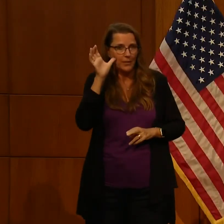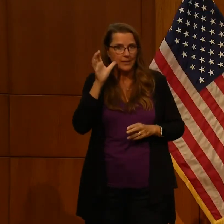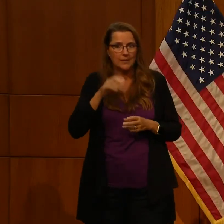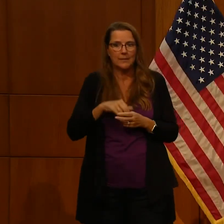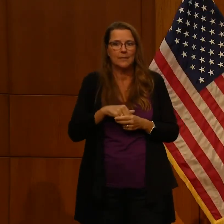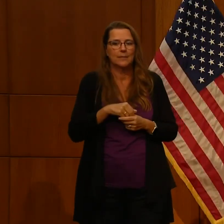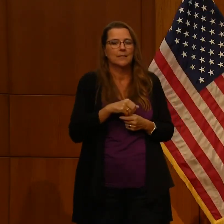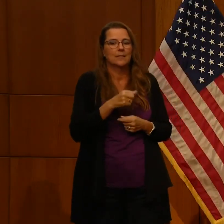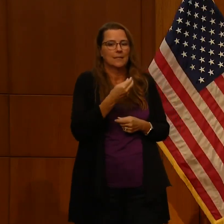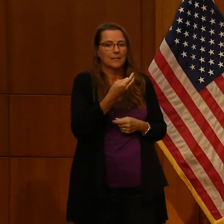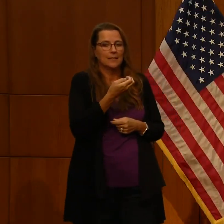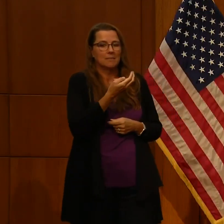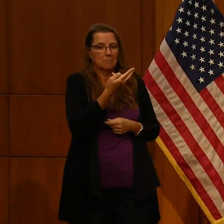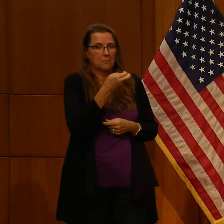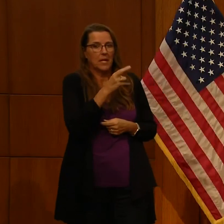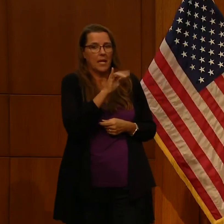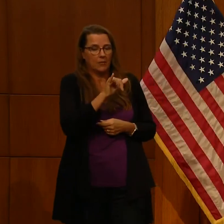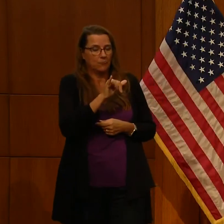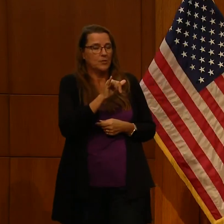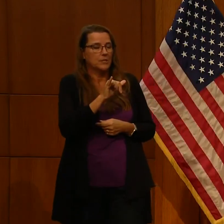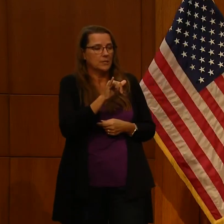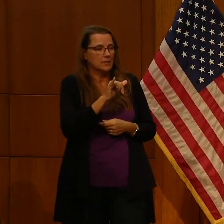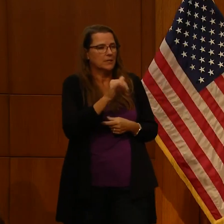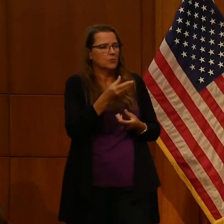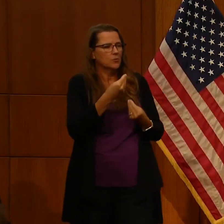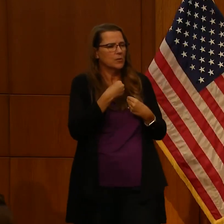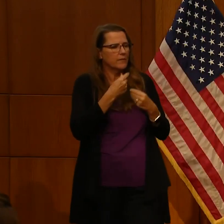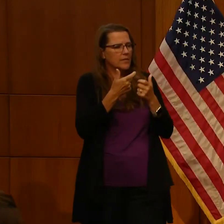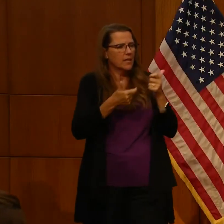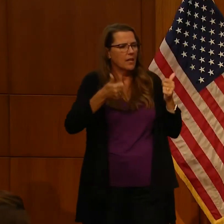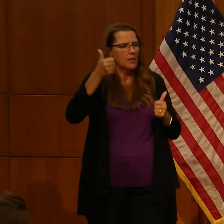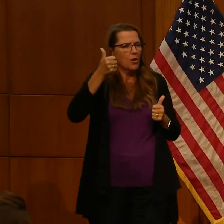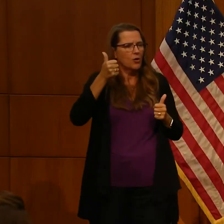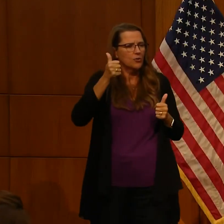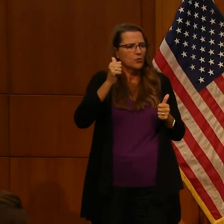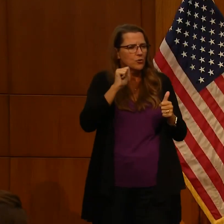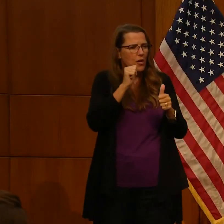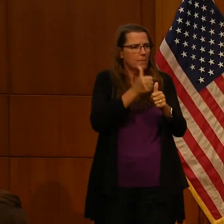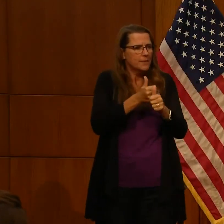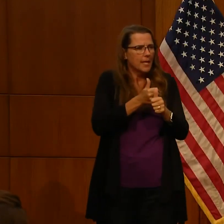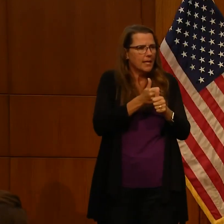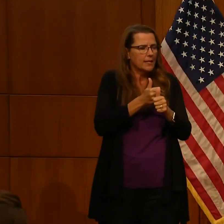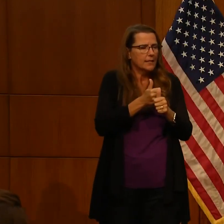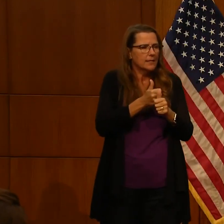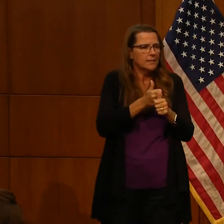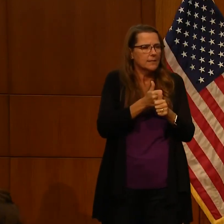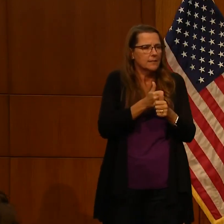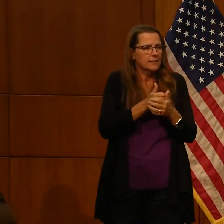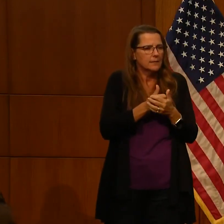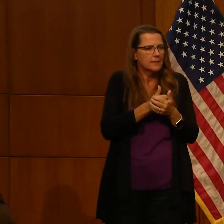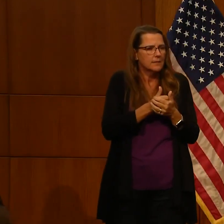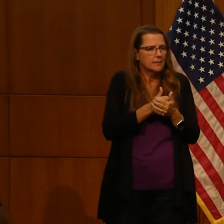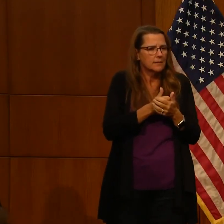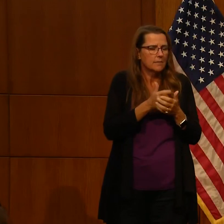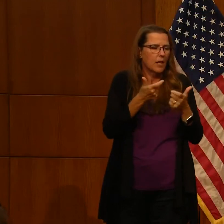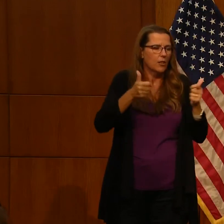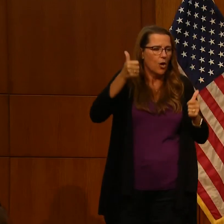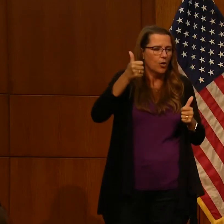ARMS. I'M ALL YOURS. COULD YOU GIVE US AN UPDATE ON THE LARGER